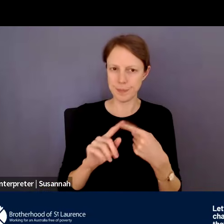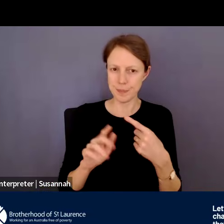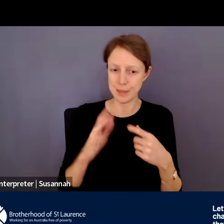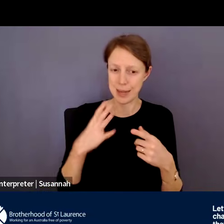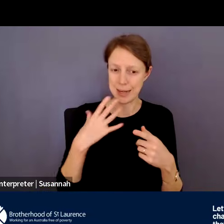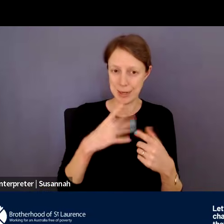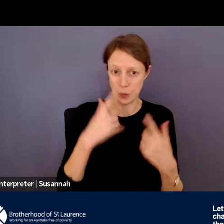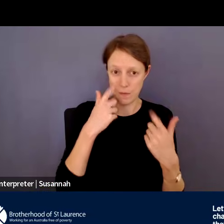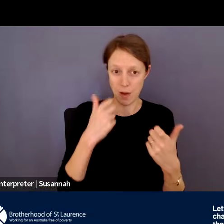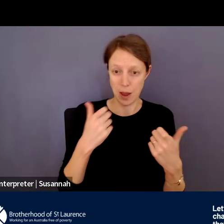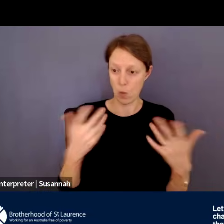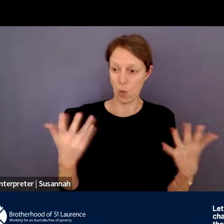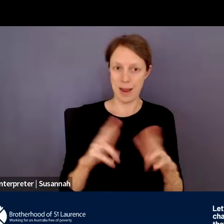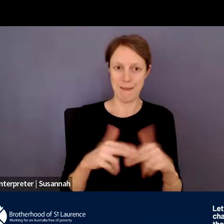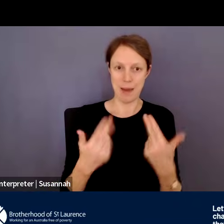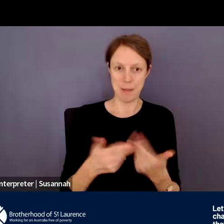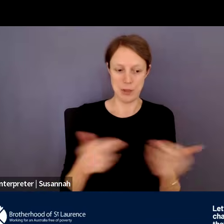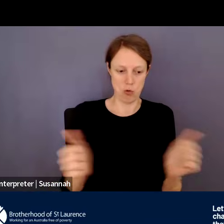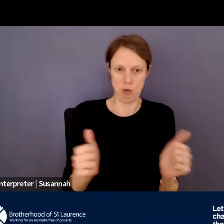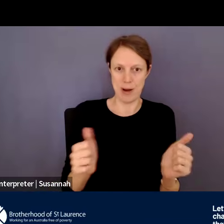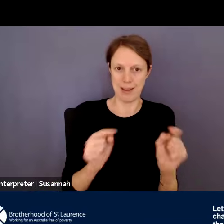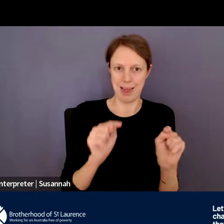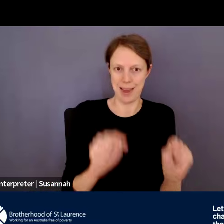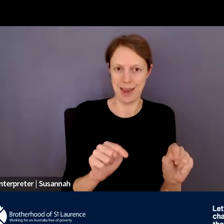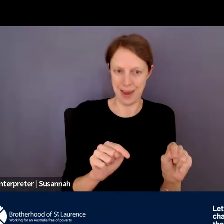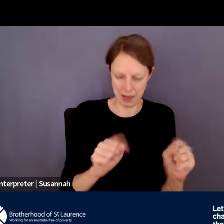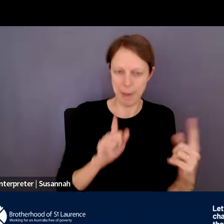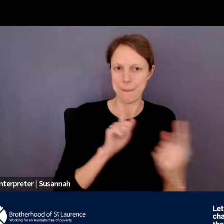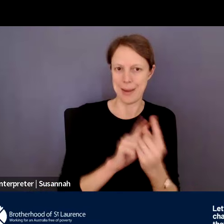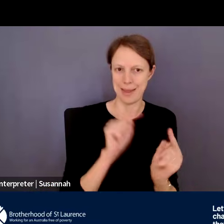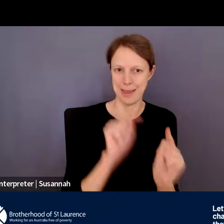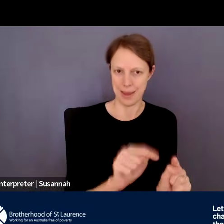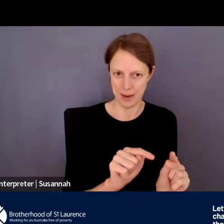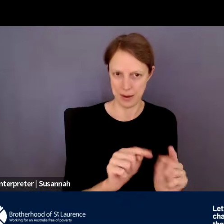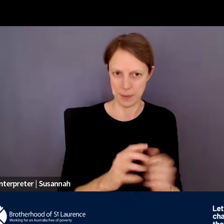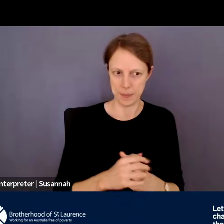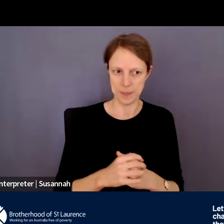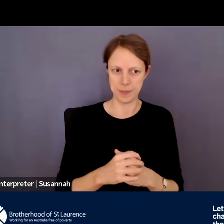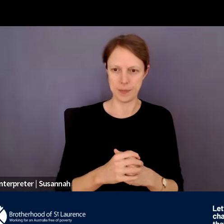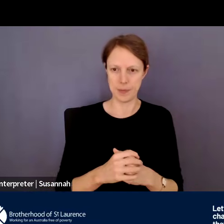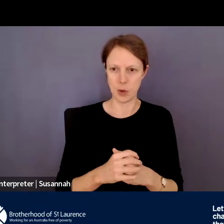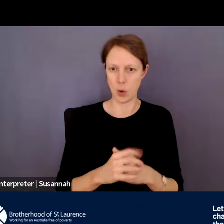where they already are. Again, I think it's been mentioned but what we are doing is engaging with